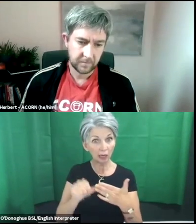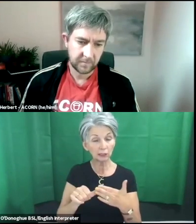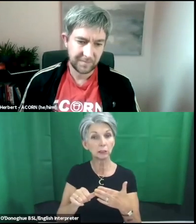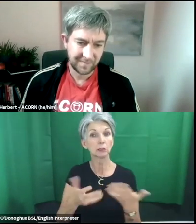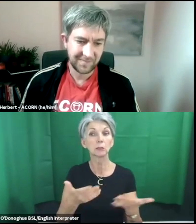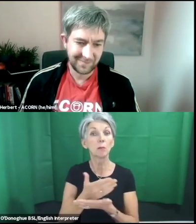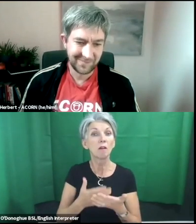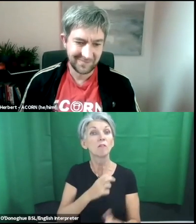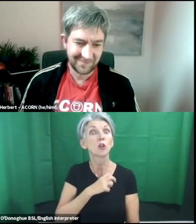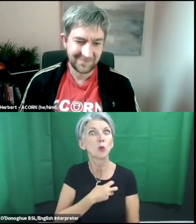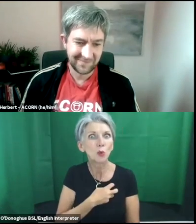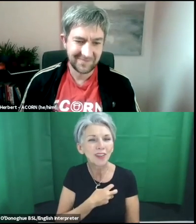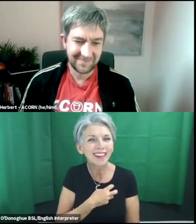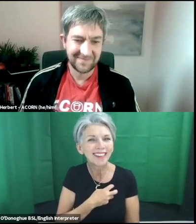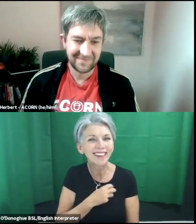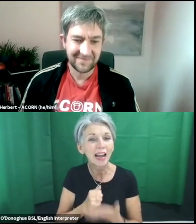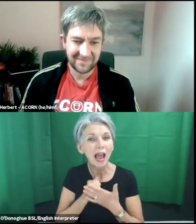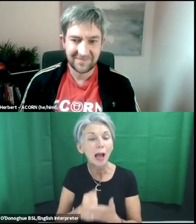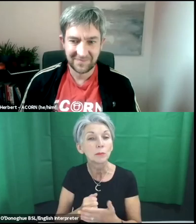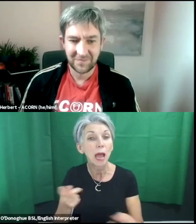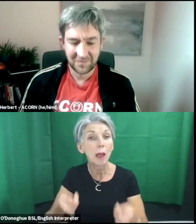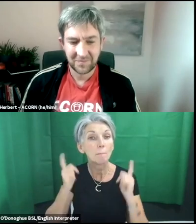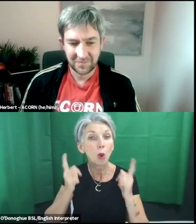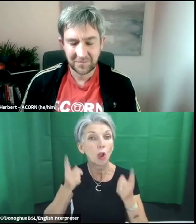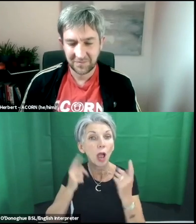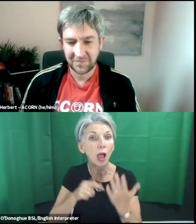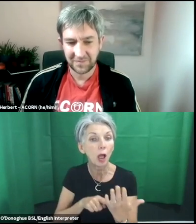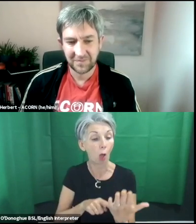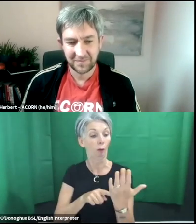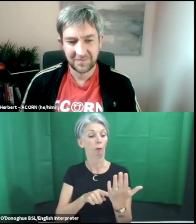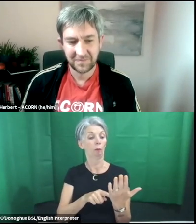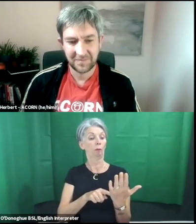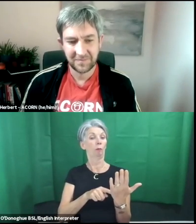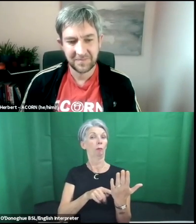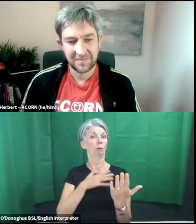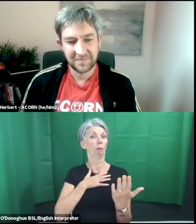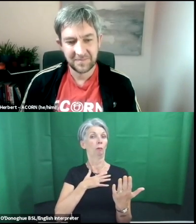Everything it just helps; they're so not used to that. And so we